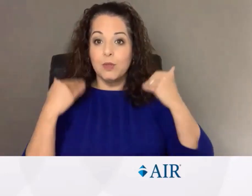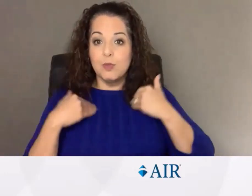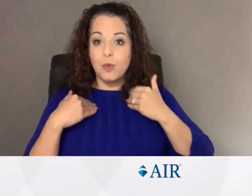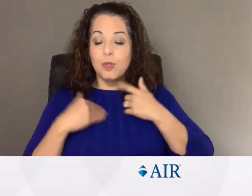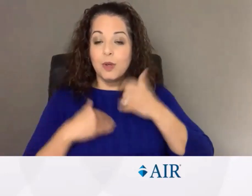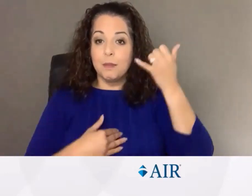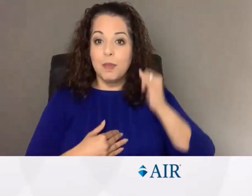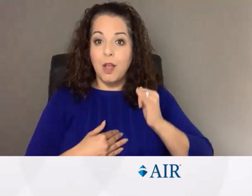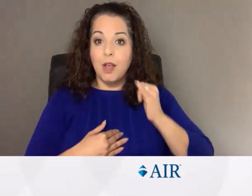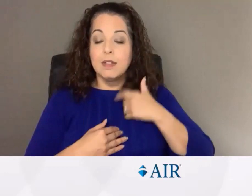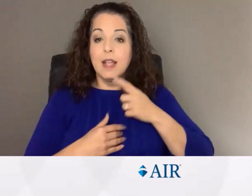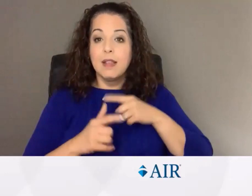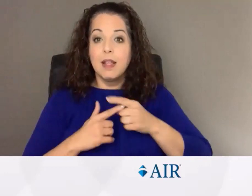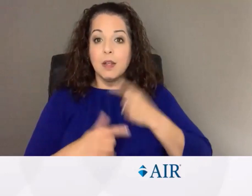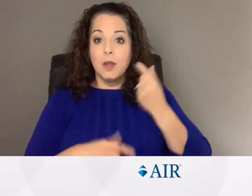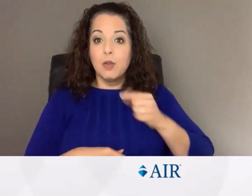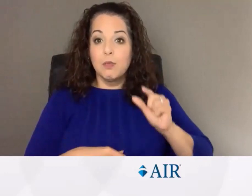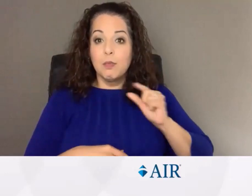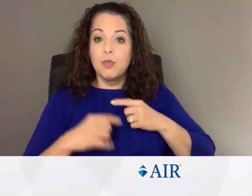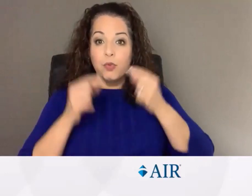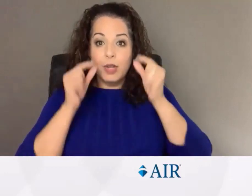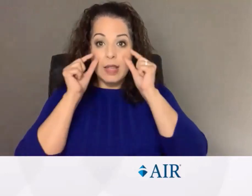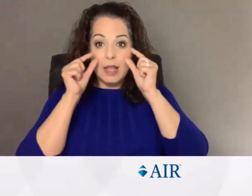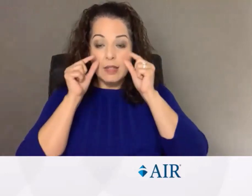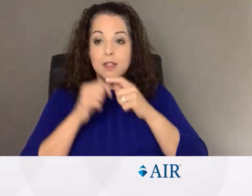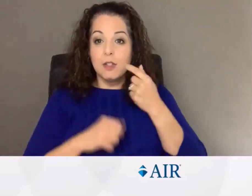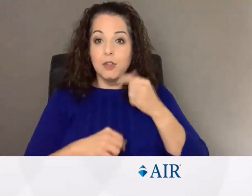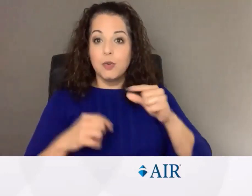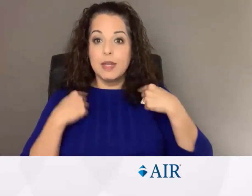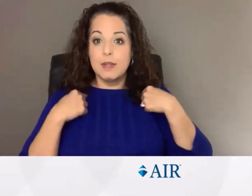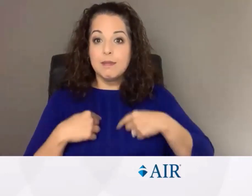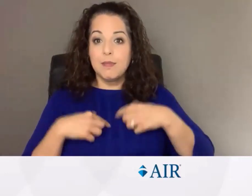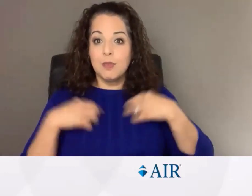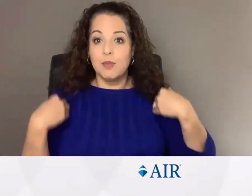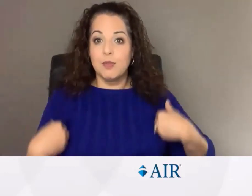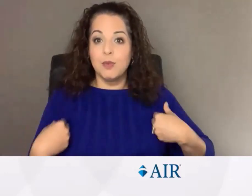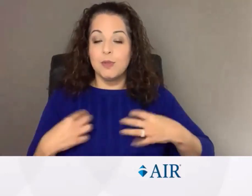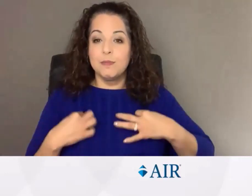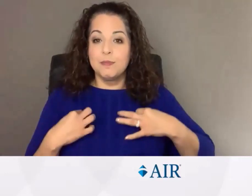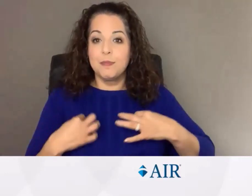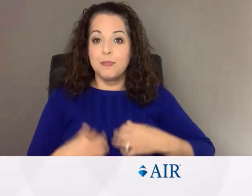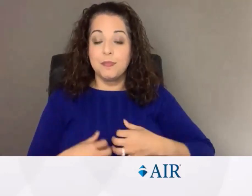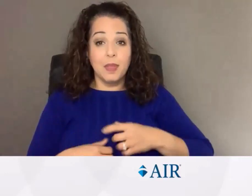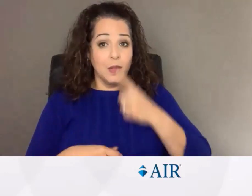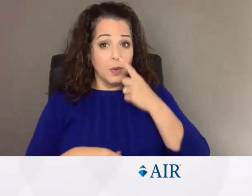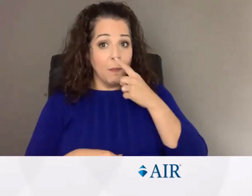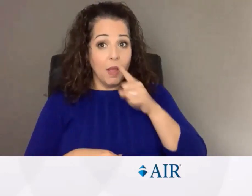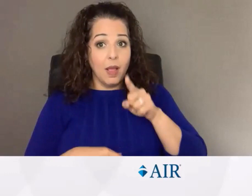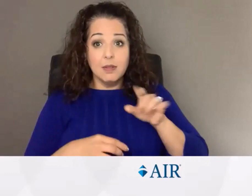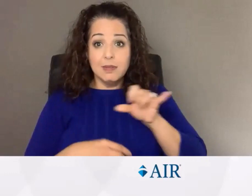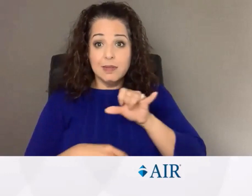And I wonder if you wouldn't mind doing the same, Dr. Gaid? Yes, sure.